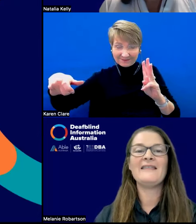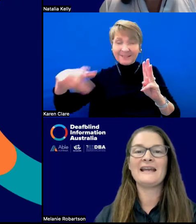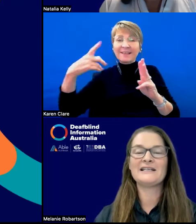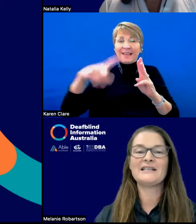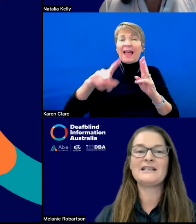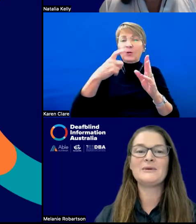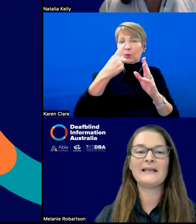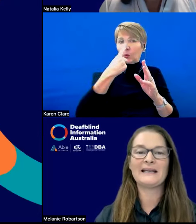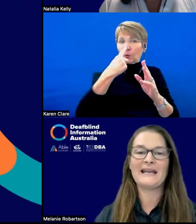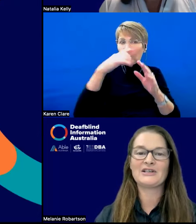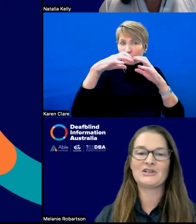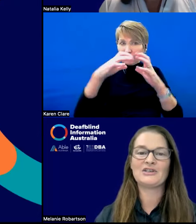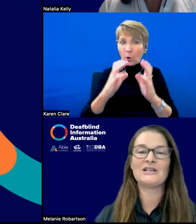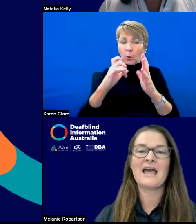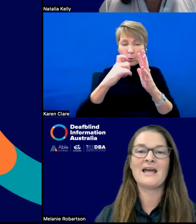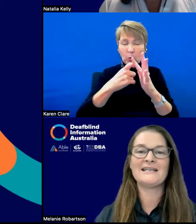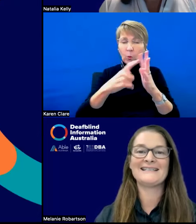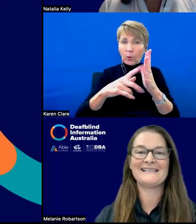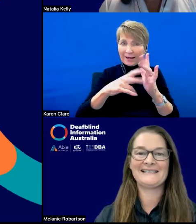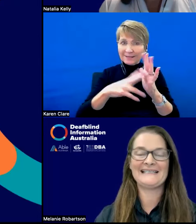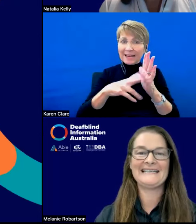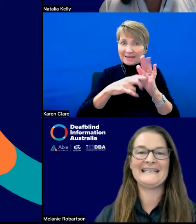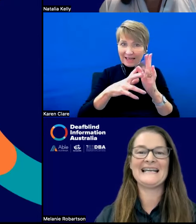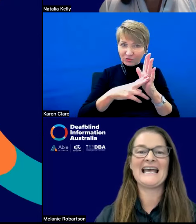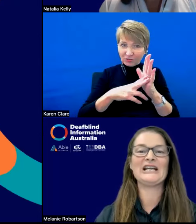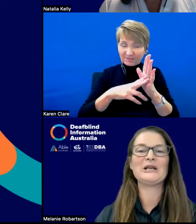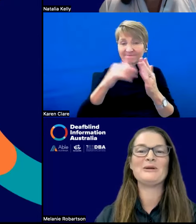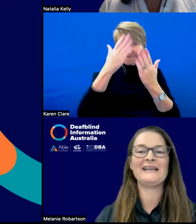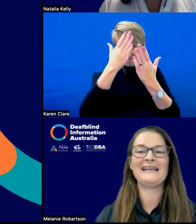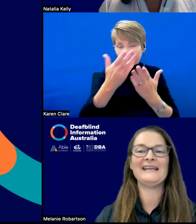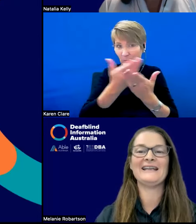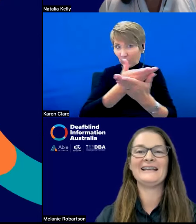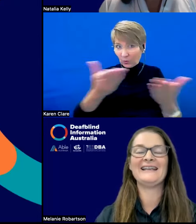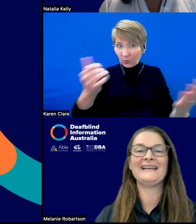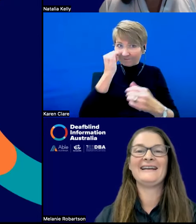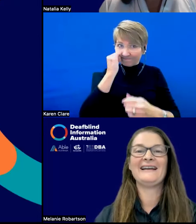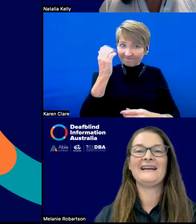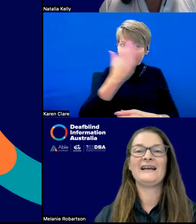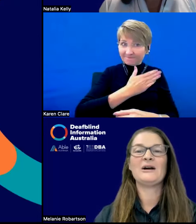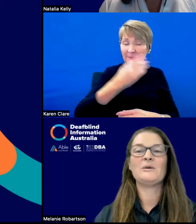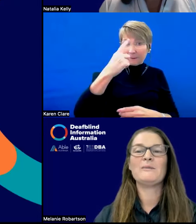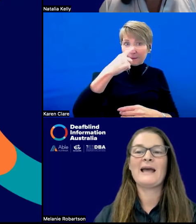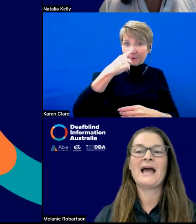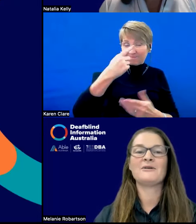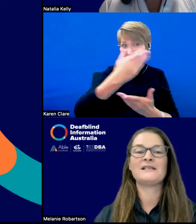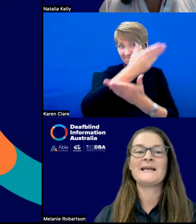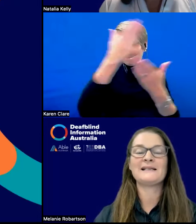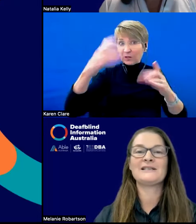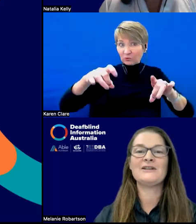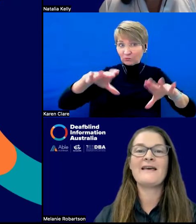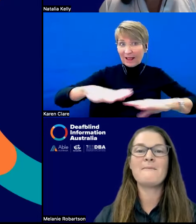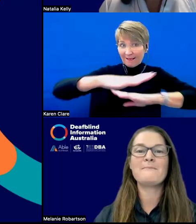and their continuing connection to land sea and community. We pay our respects to them,